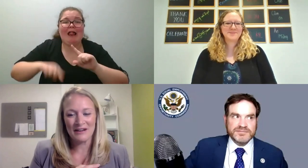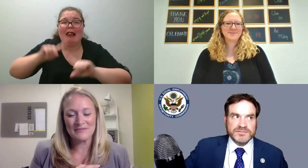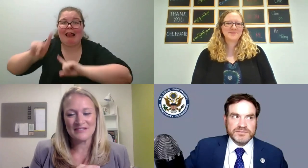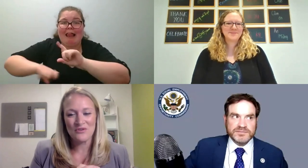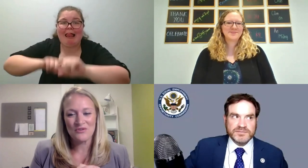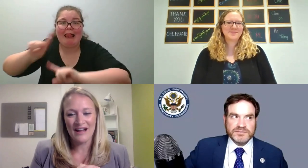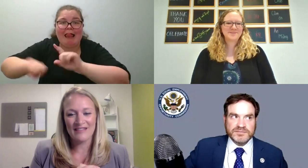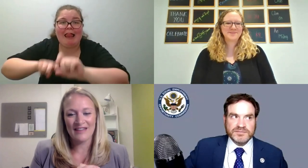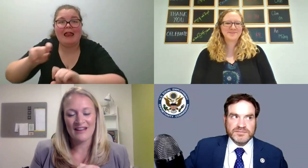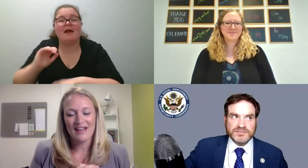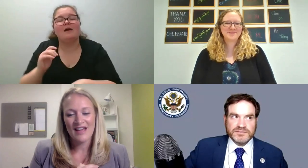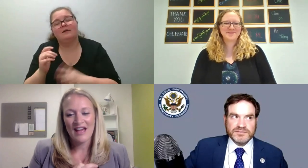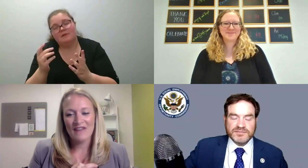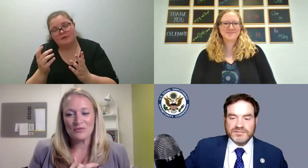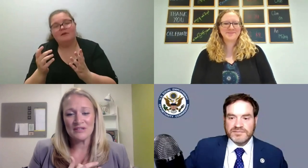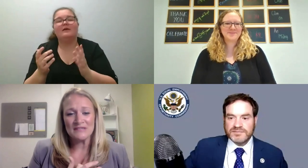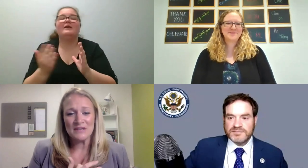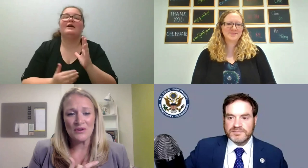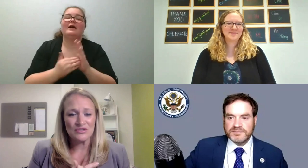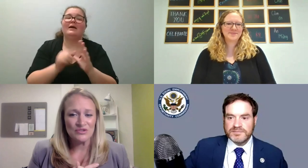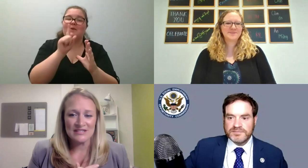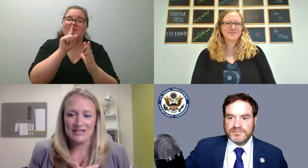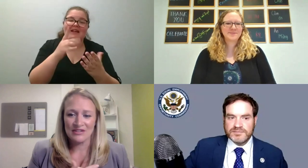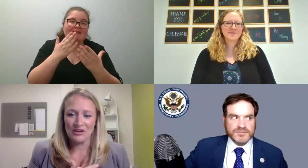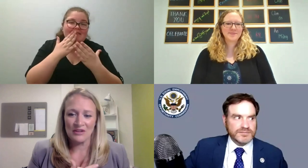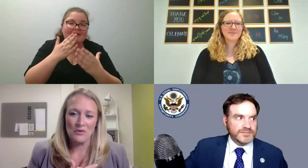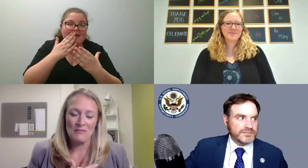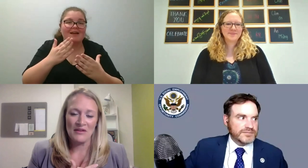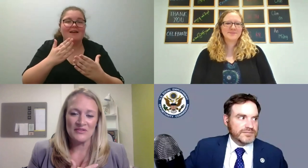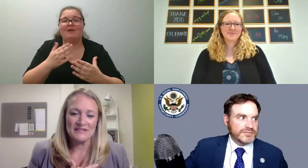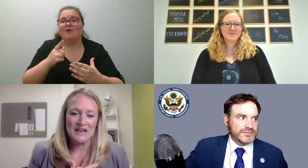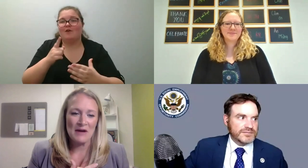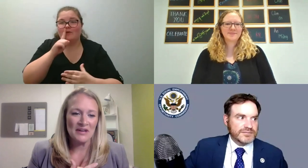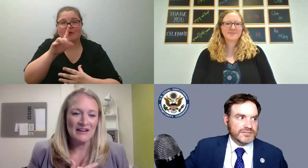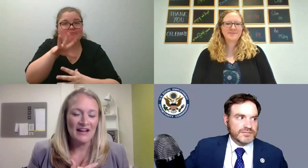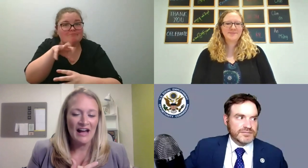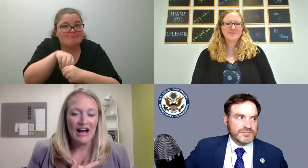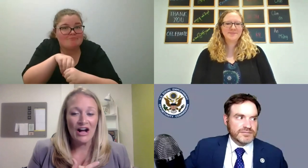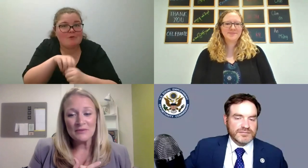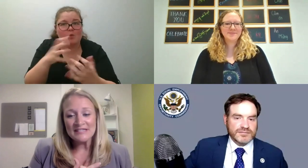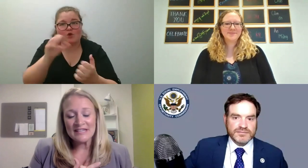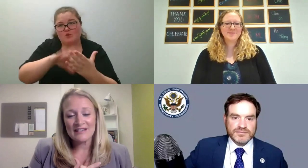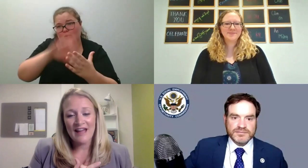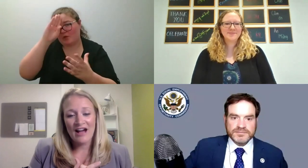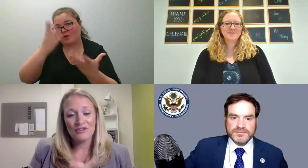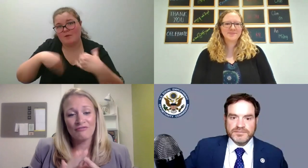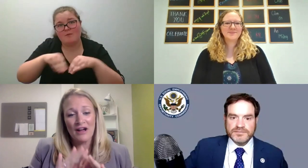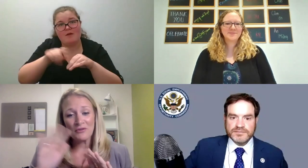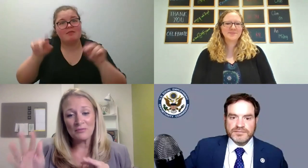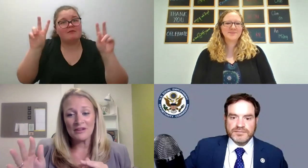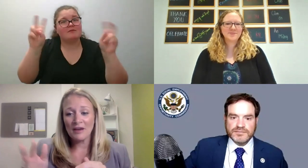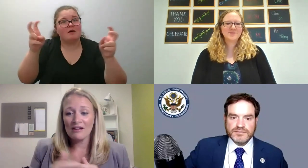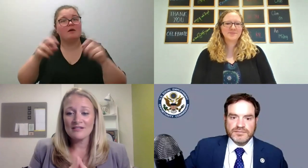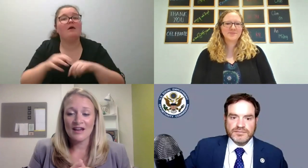but I'm so glad that everyone is so interested in learning more about this topic. I'll be sending out a follow-up email